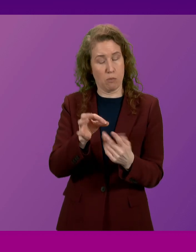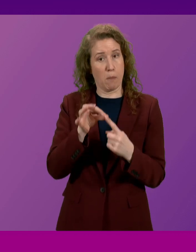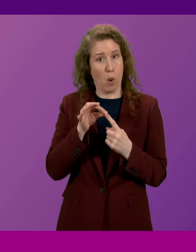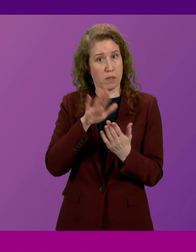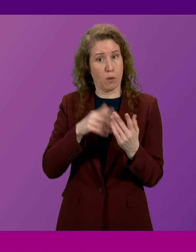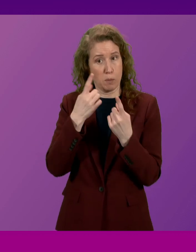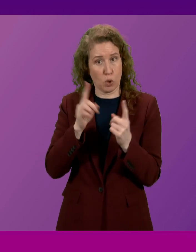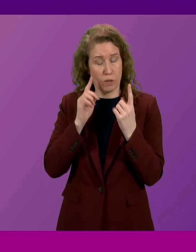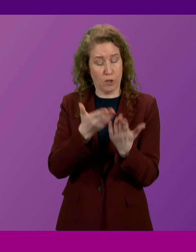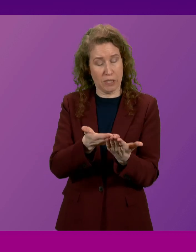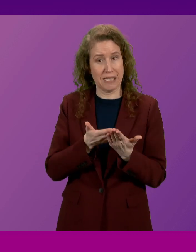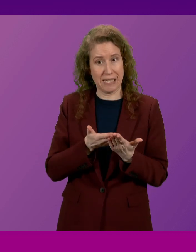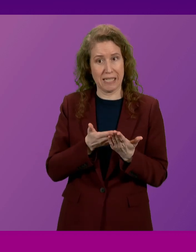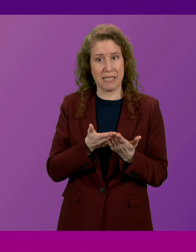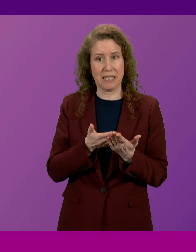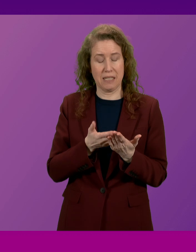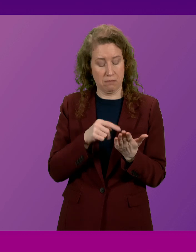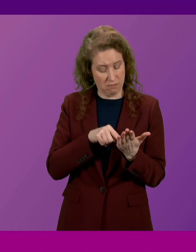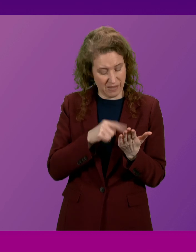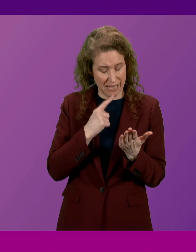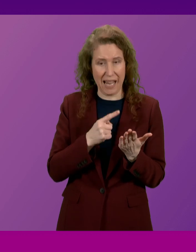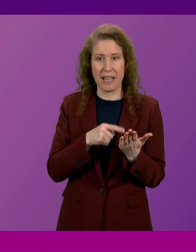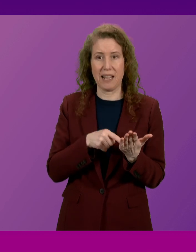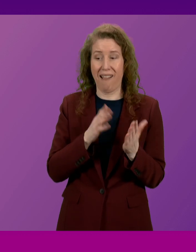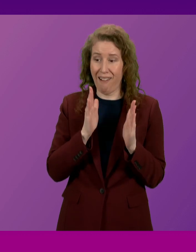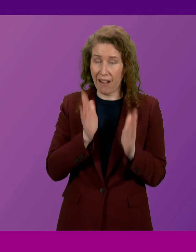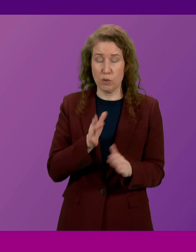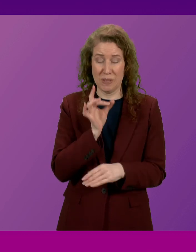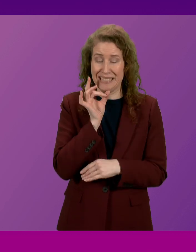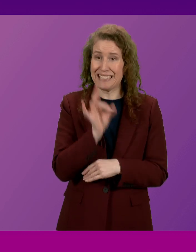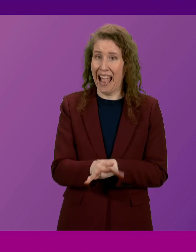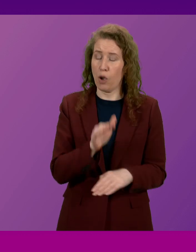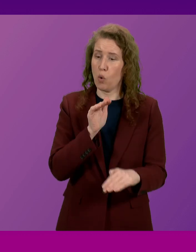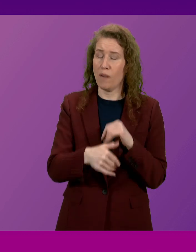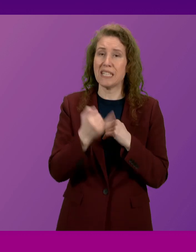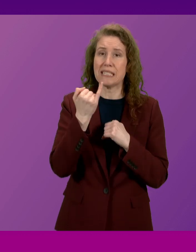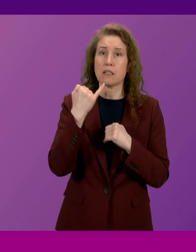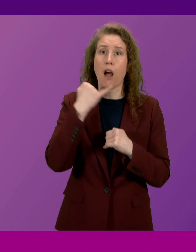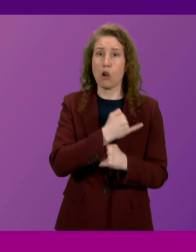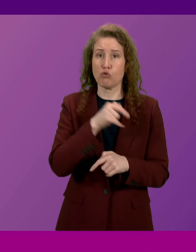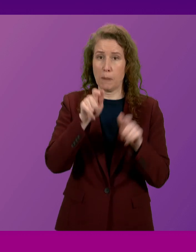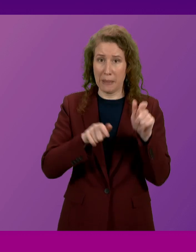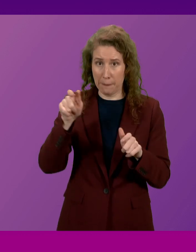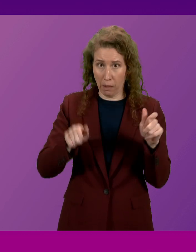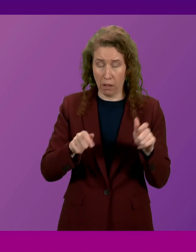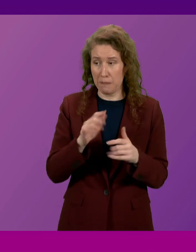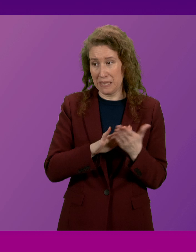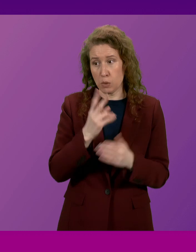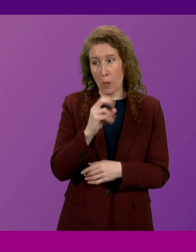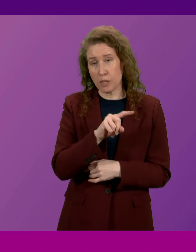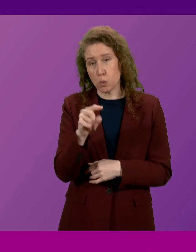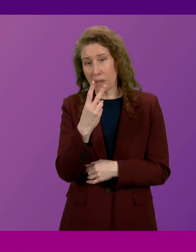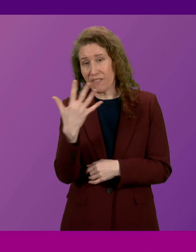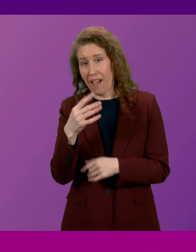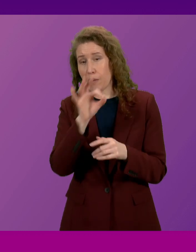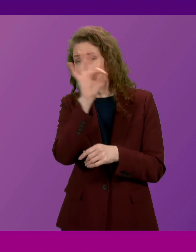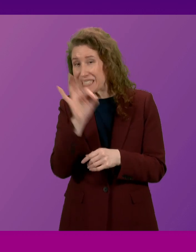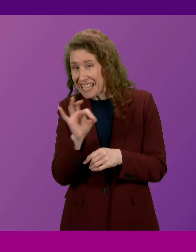to compulsorily sack more than 600 people—20 to 25 per cent of the workforce—to be absolutely